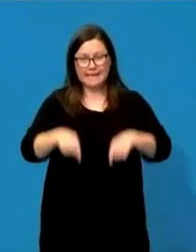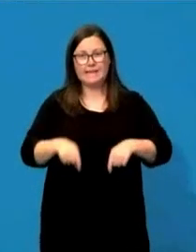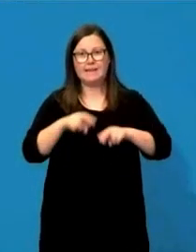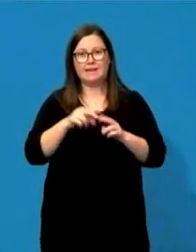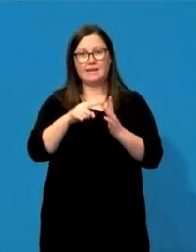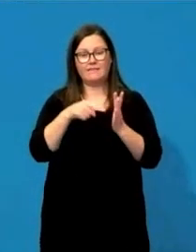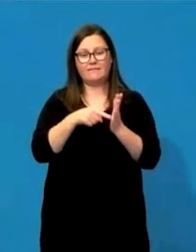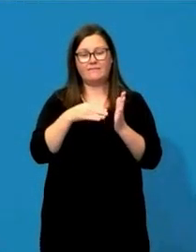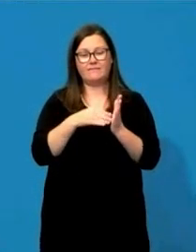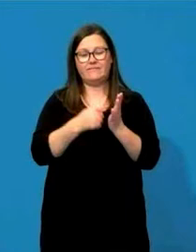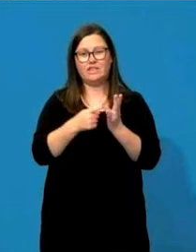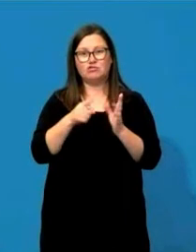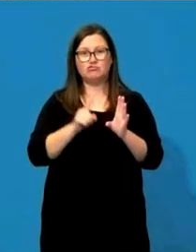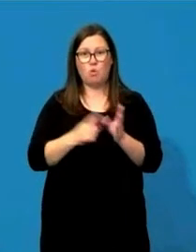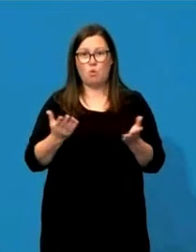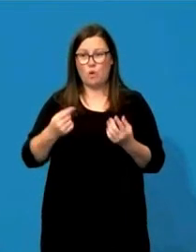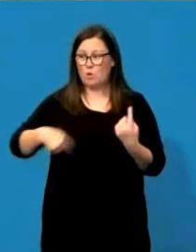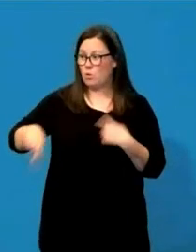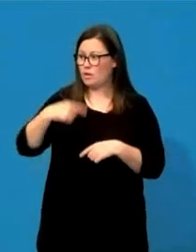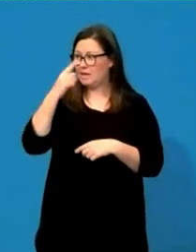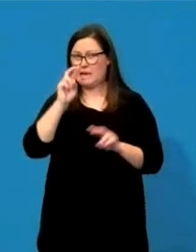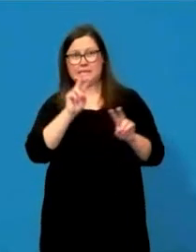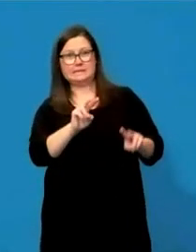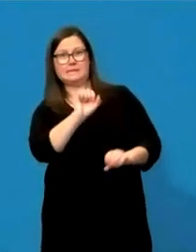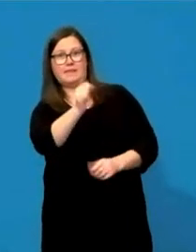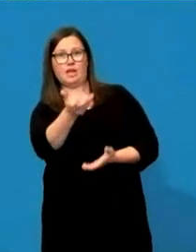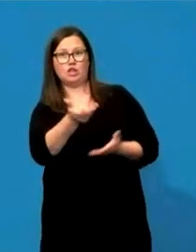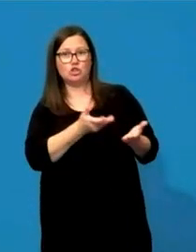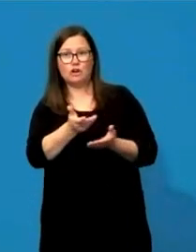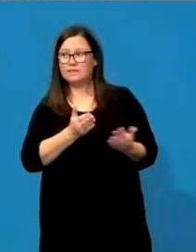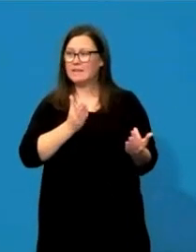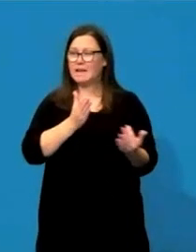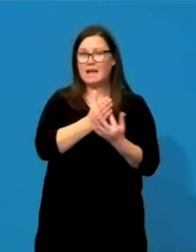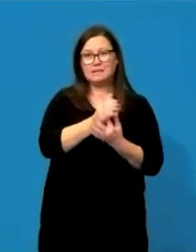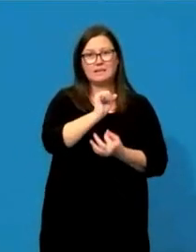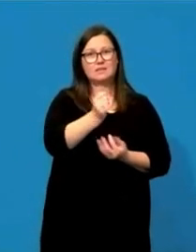the service, access the service, was a big benefit for us, having their presence.